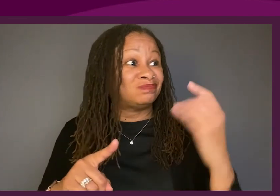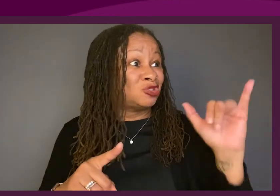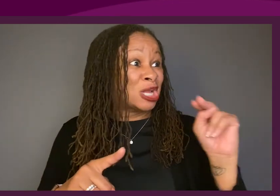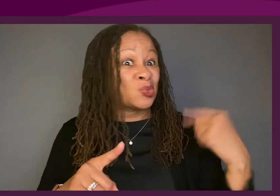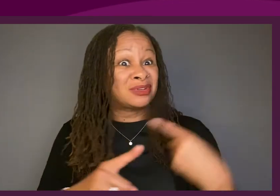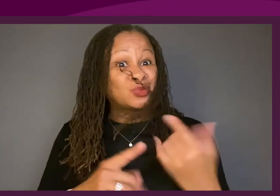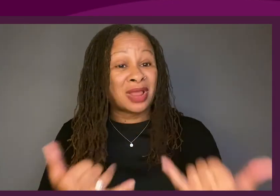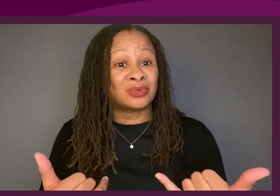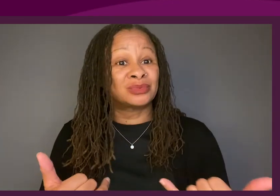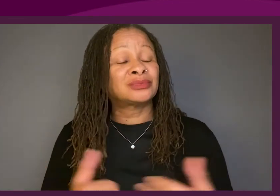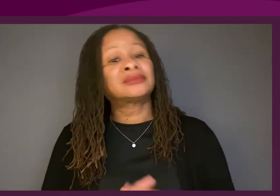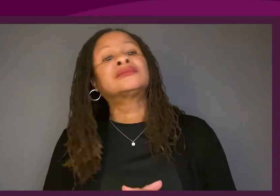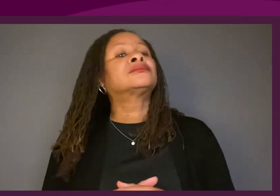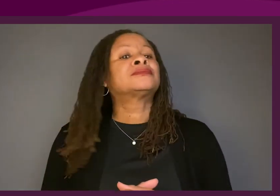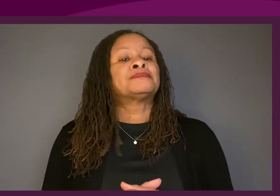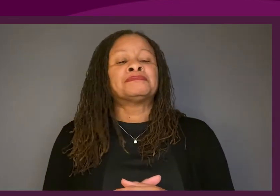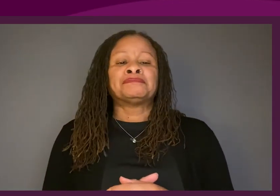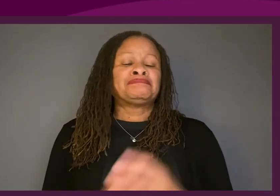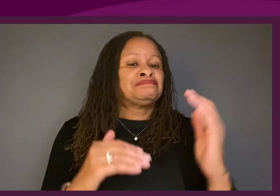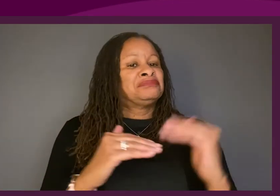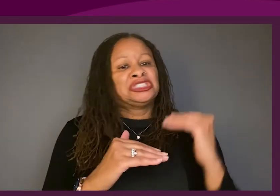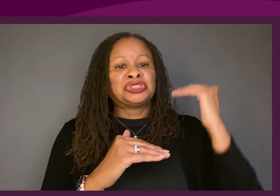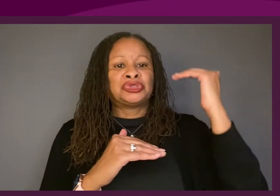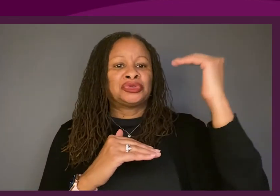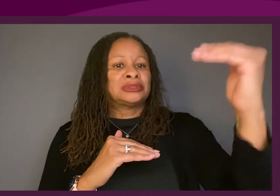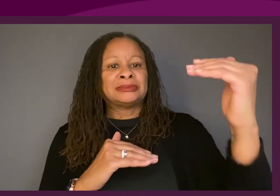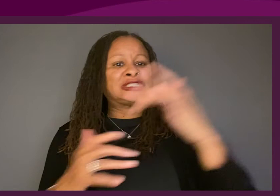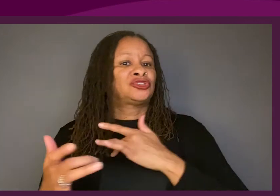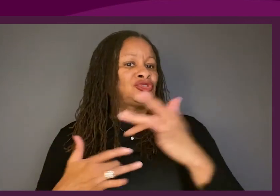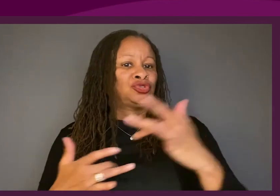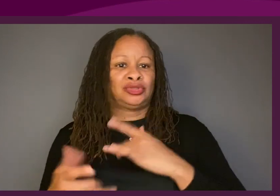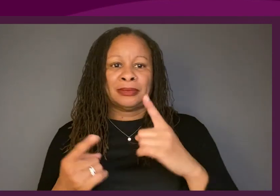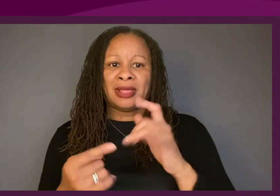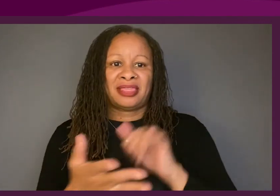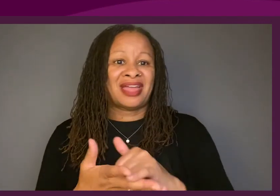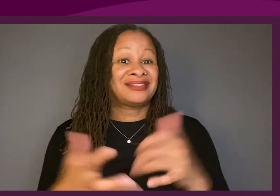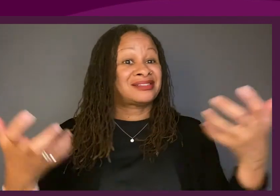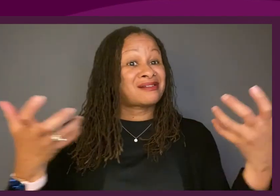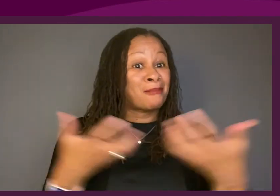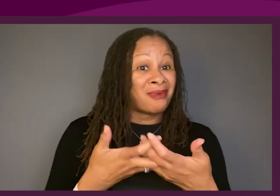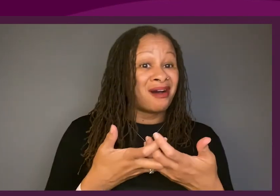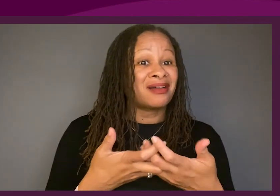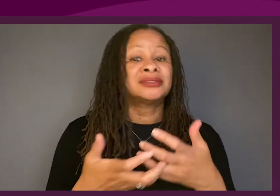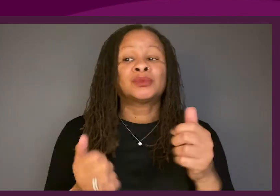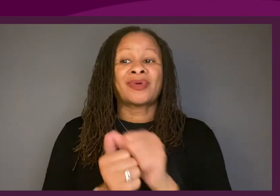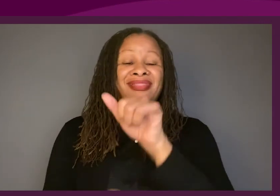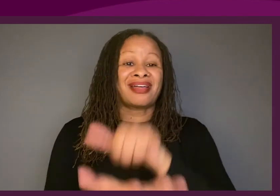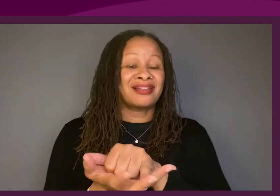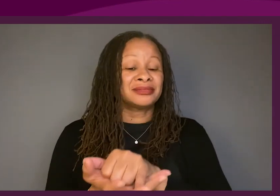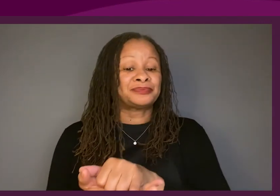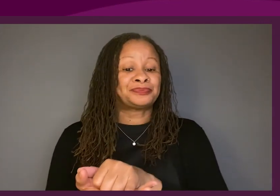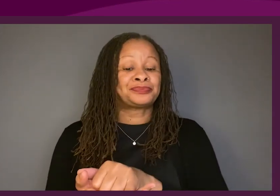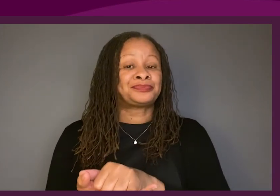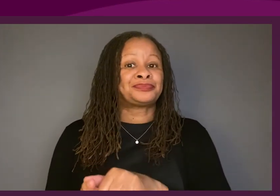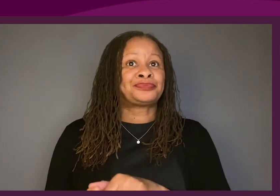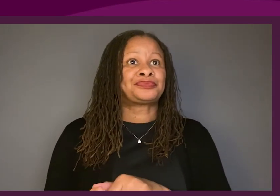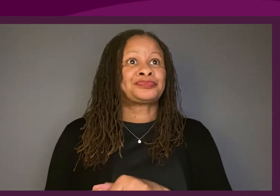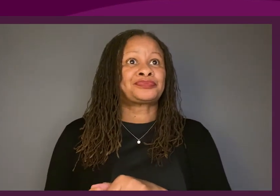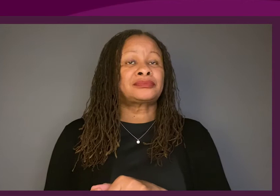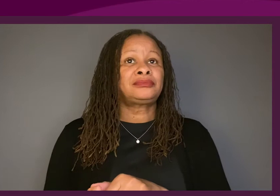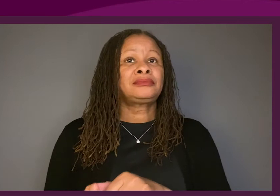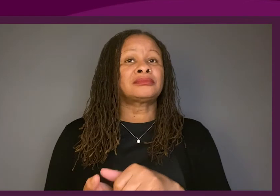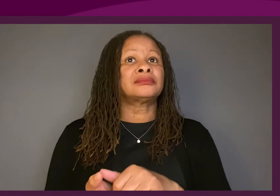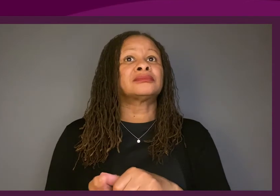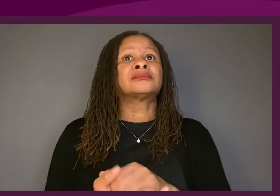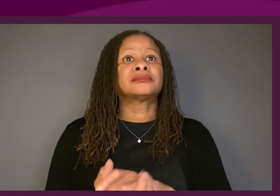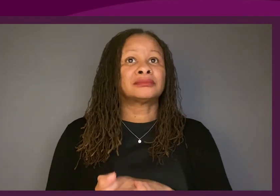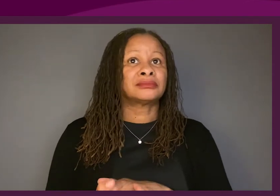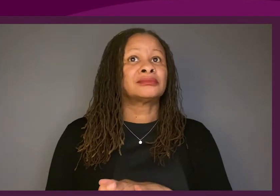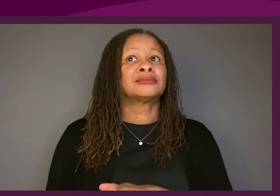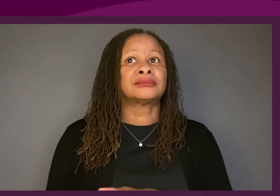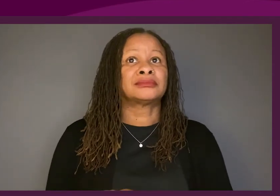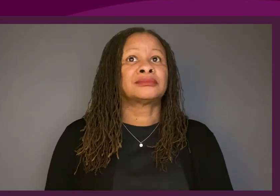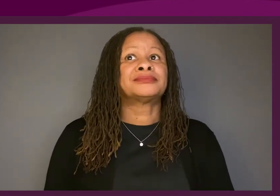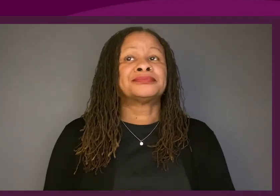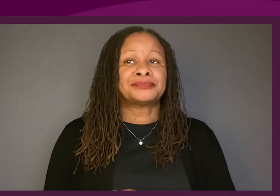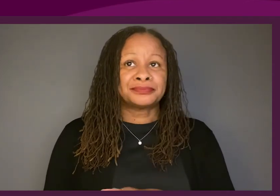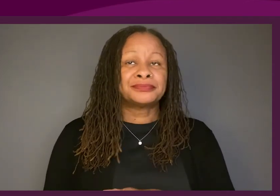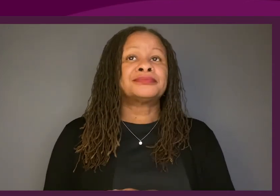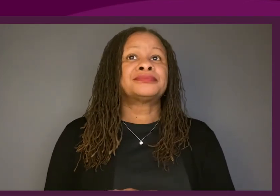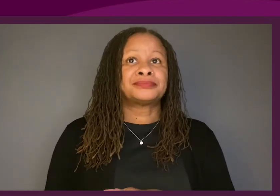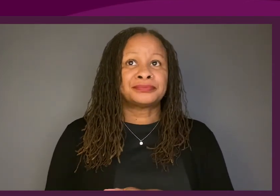Combined with that is the very unfortunate circumstances that efforts have been made